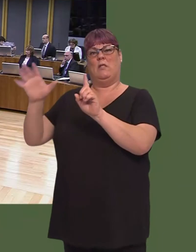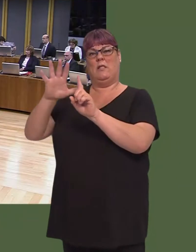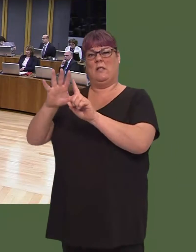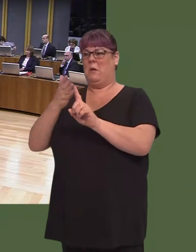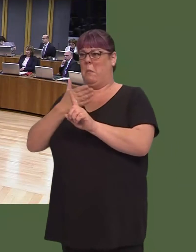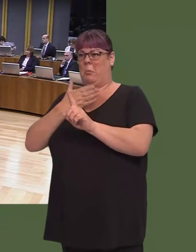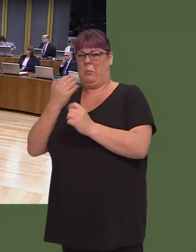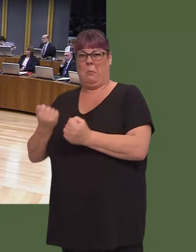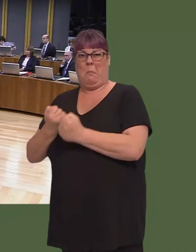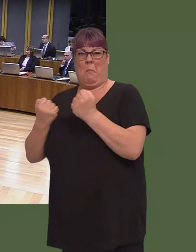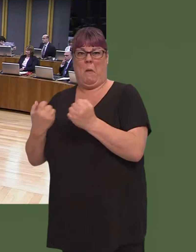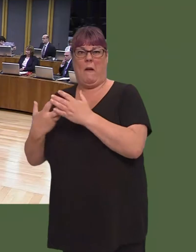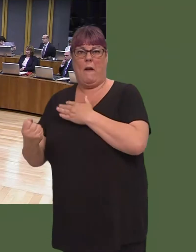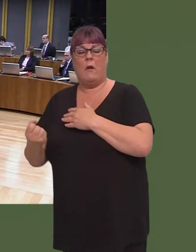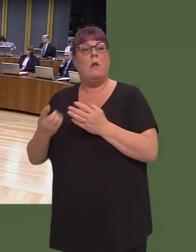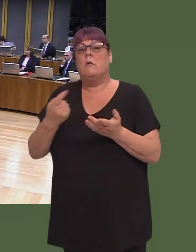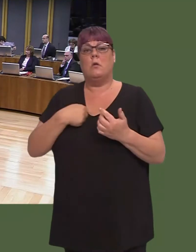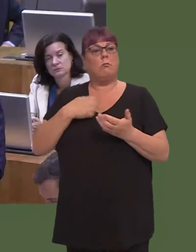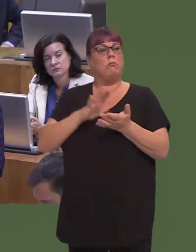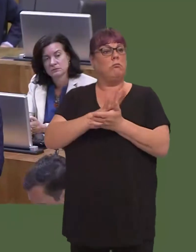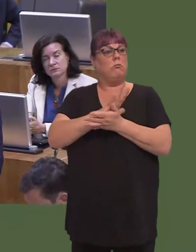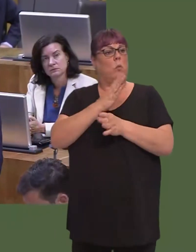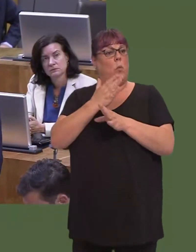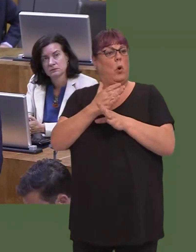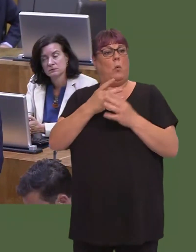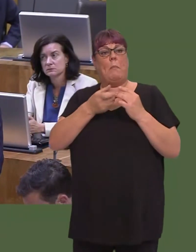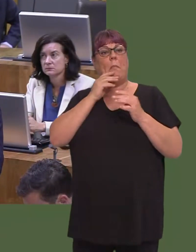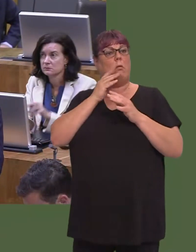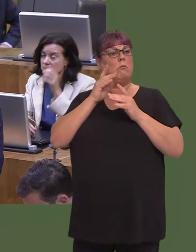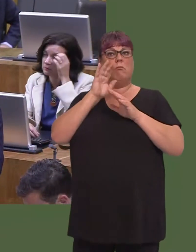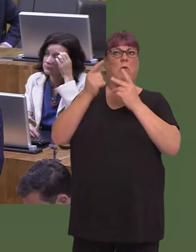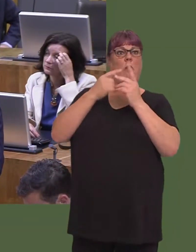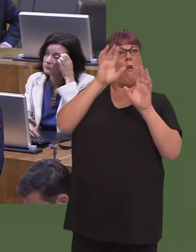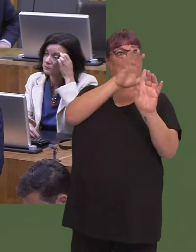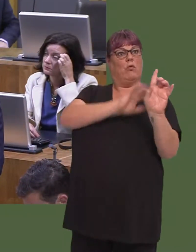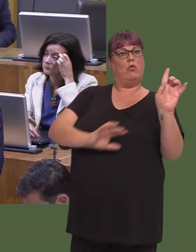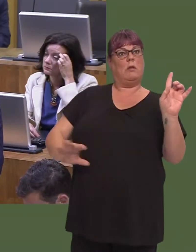She talks, rightlyóand she's right to say I'd support the initiative she's describedóbut